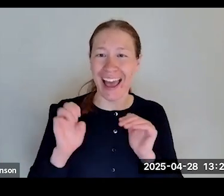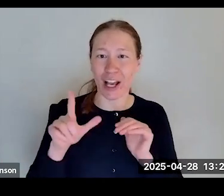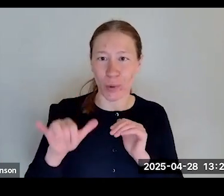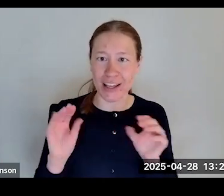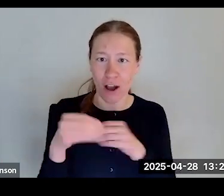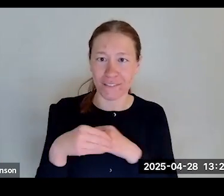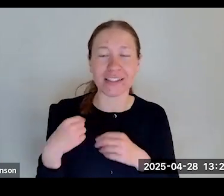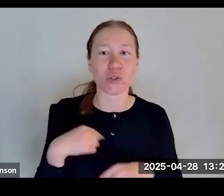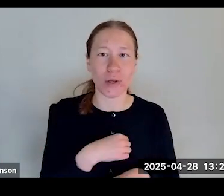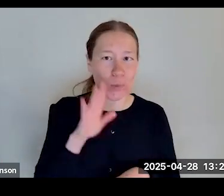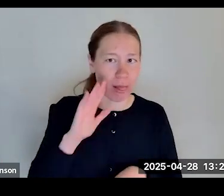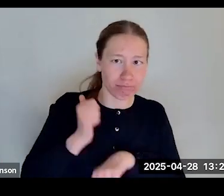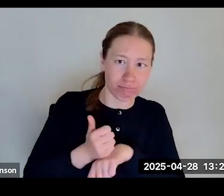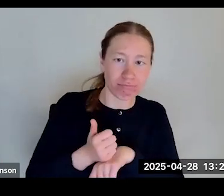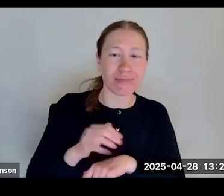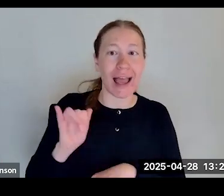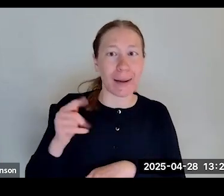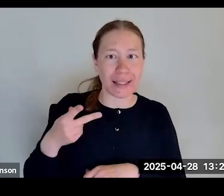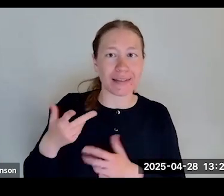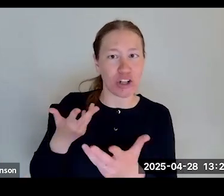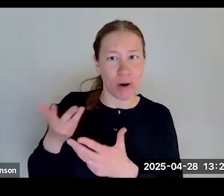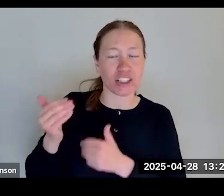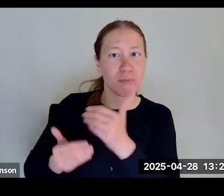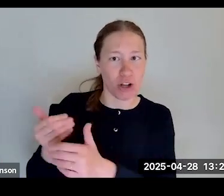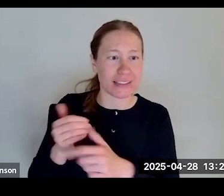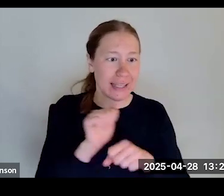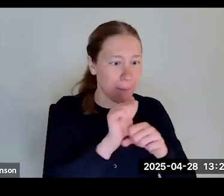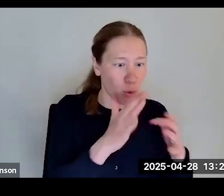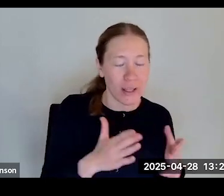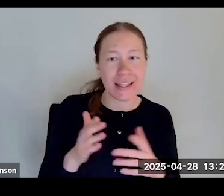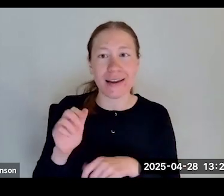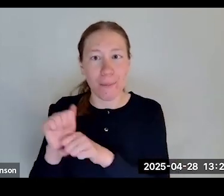between the employee and the employer. And then work connections for temporary